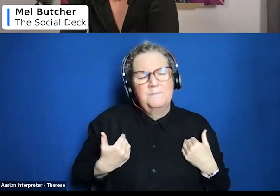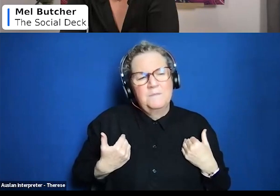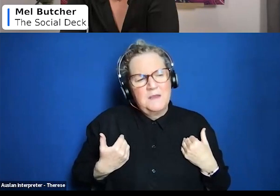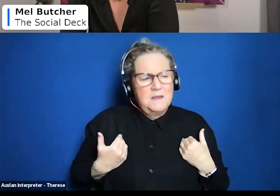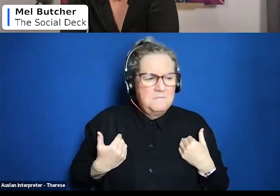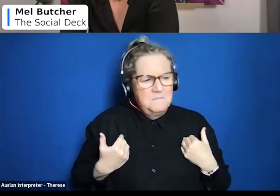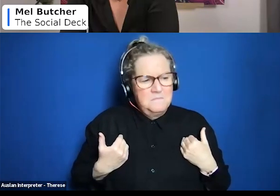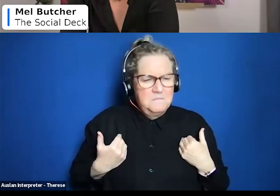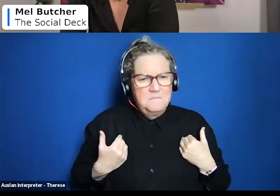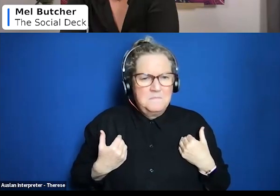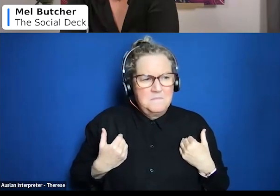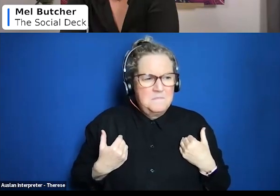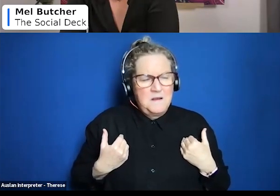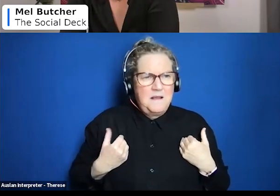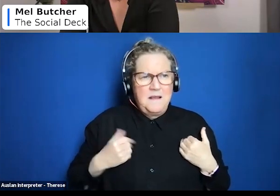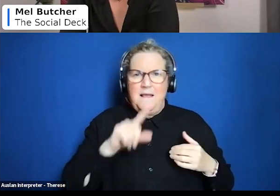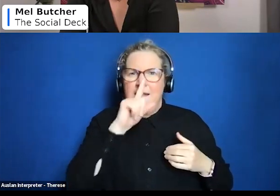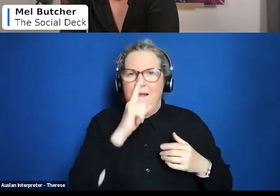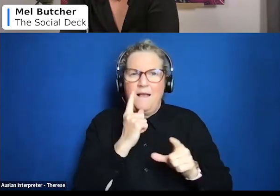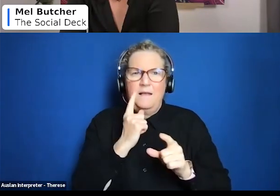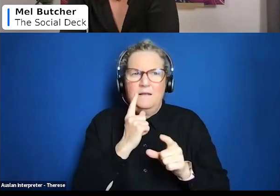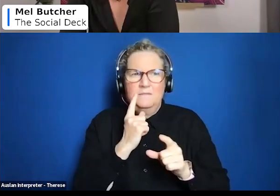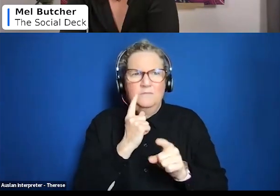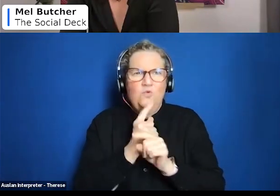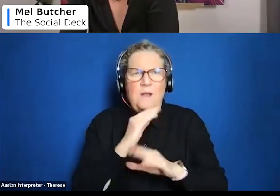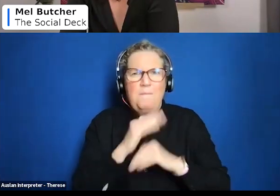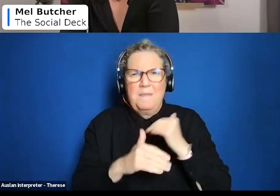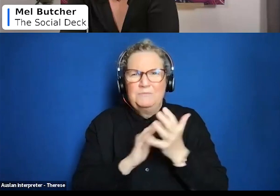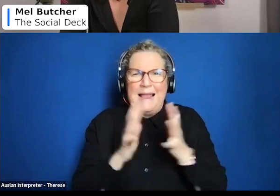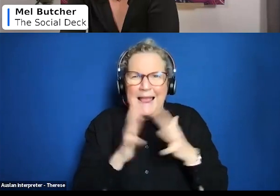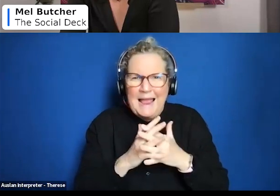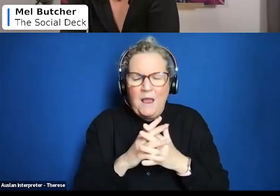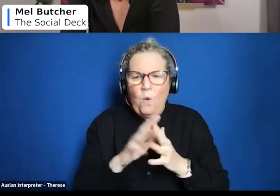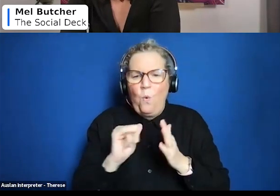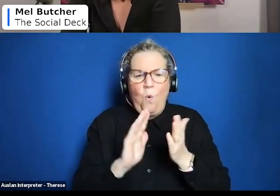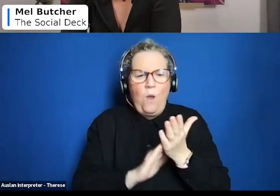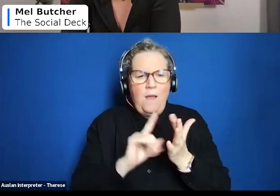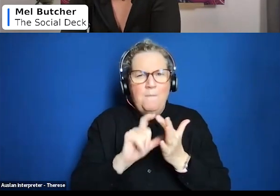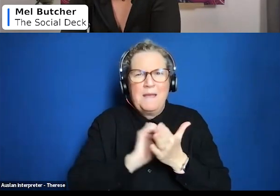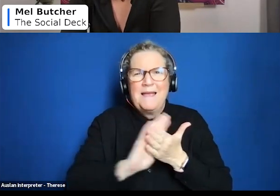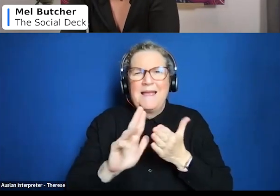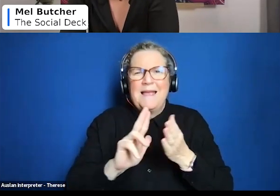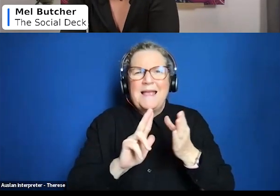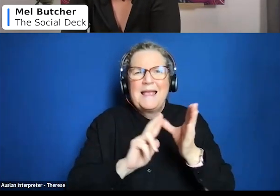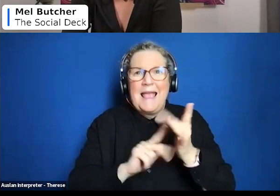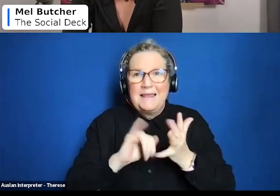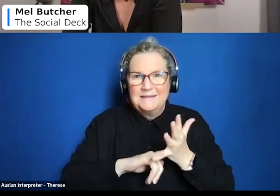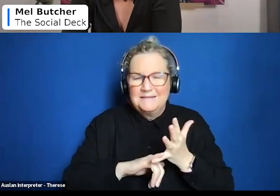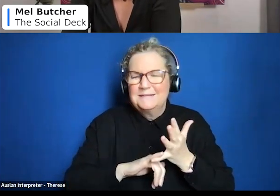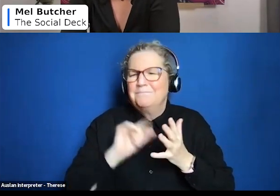speak to how that's all about coming together in the mechanics. But if you had a look at some of how